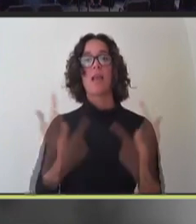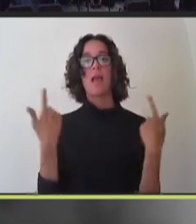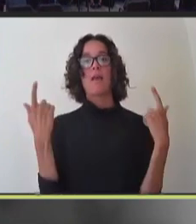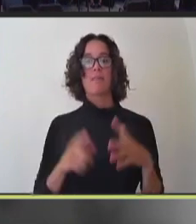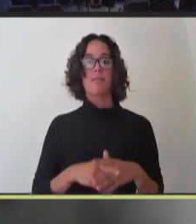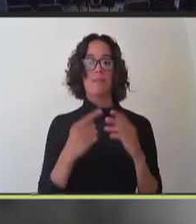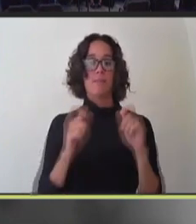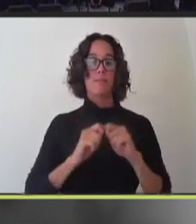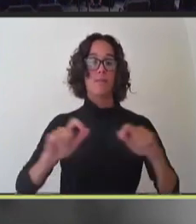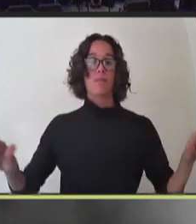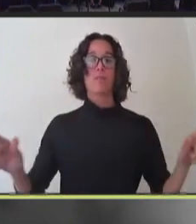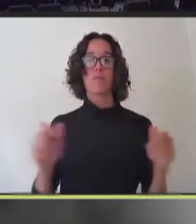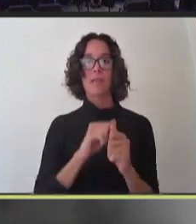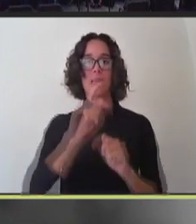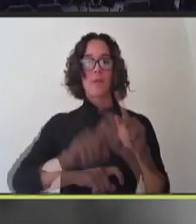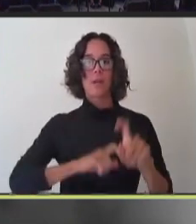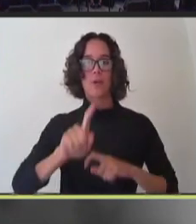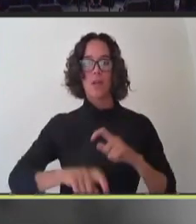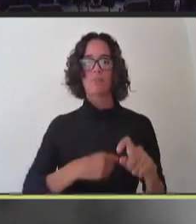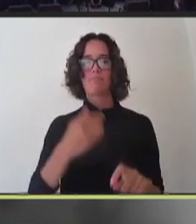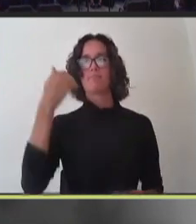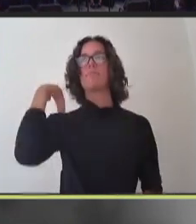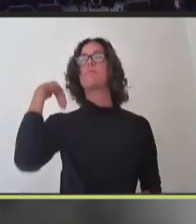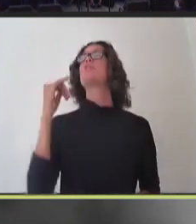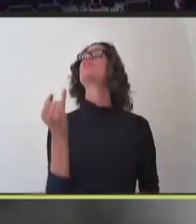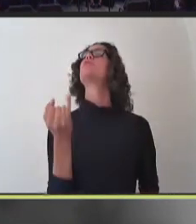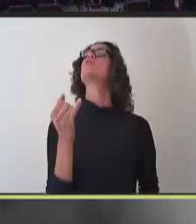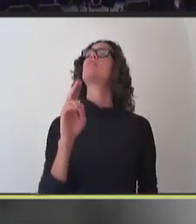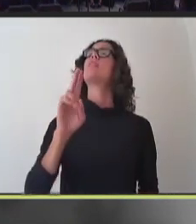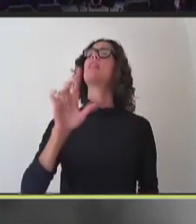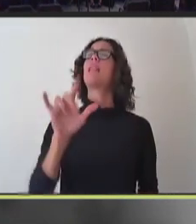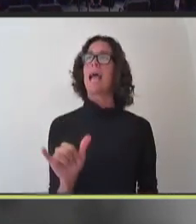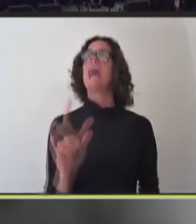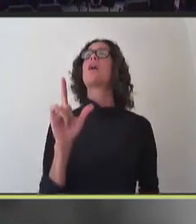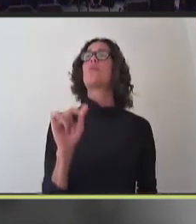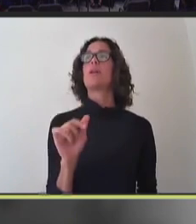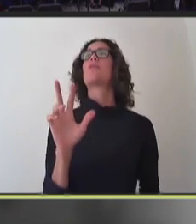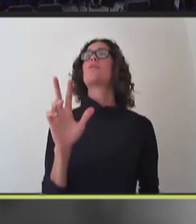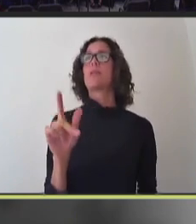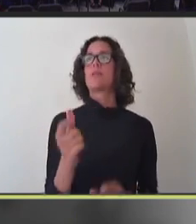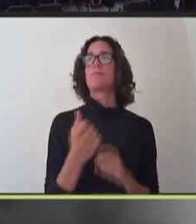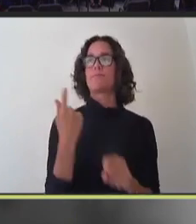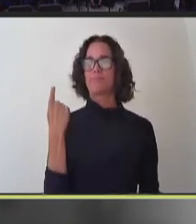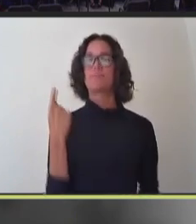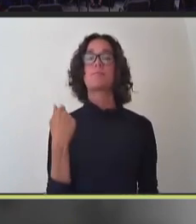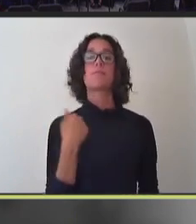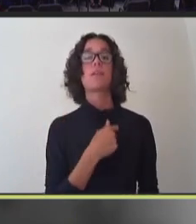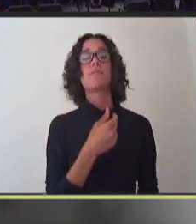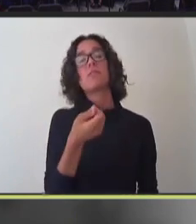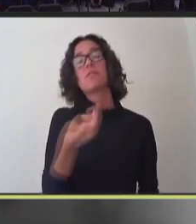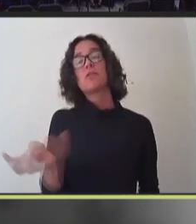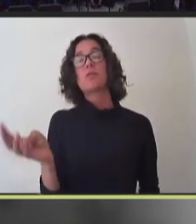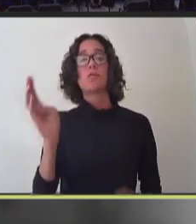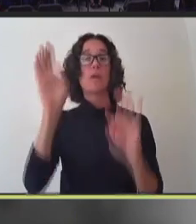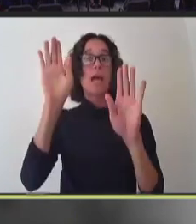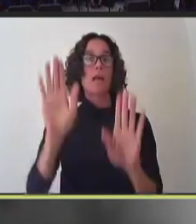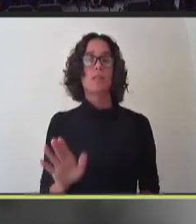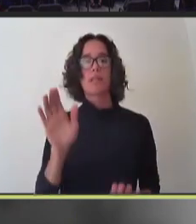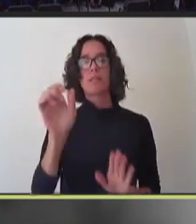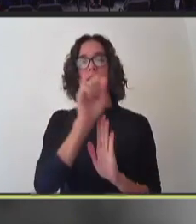of 2023. We do have a few outstanding states, those shown with the red boxes that indicate that